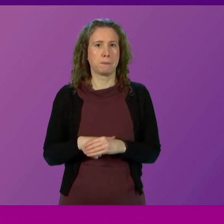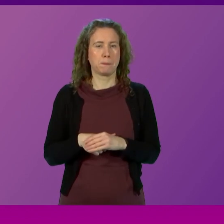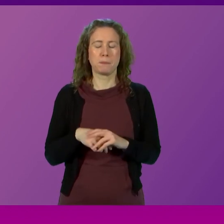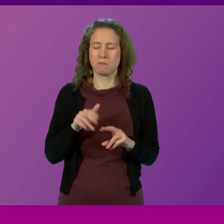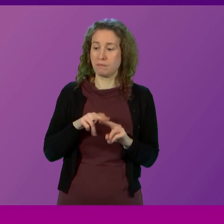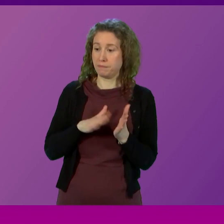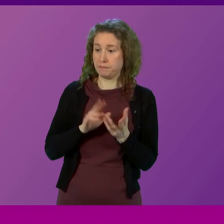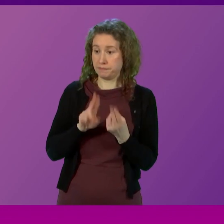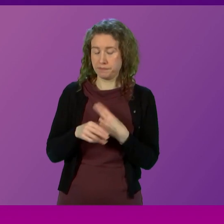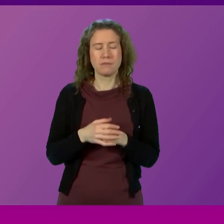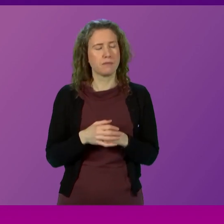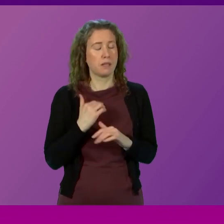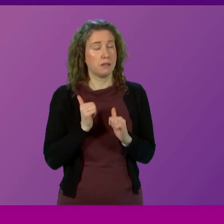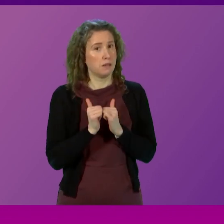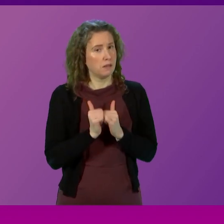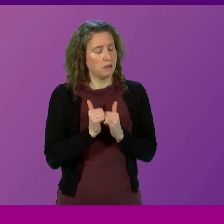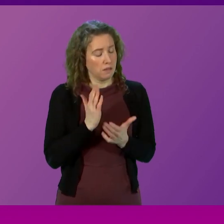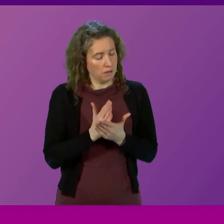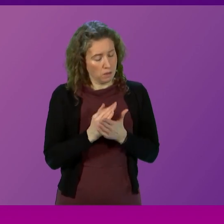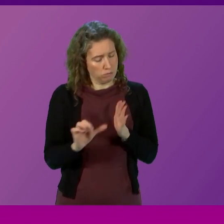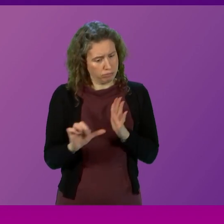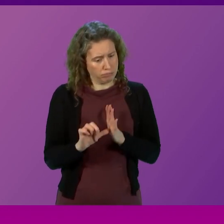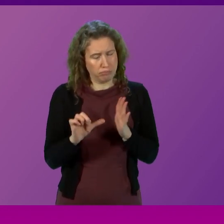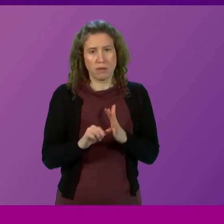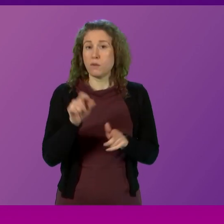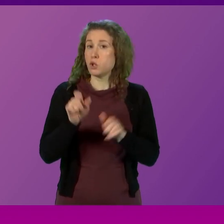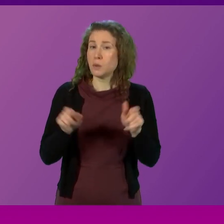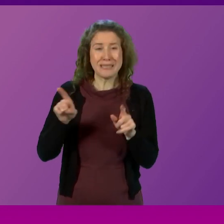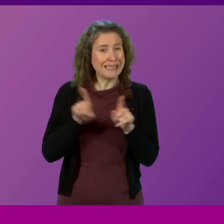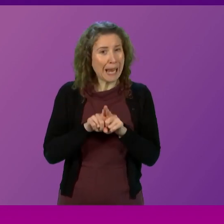I appreciate how difficult things are right now for students, as they are for